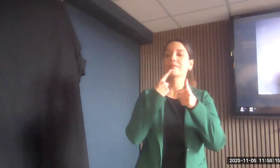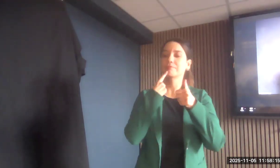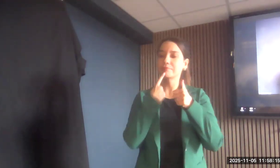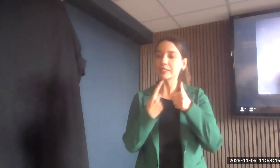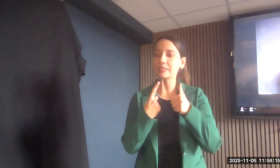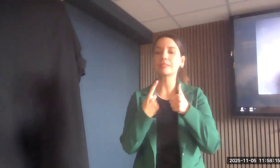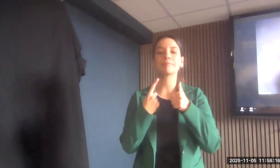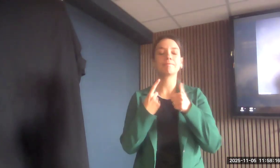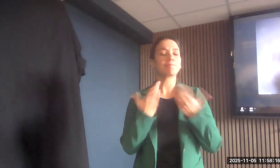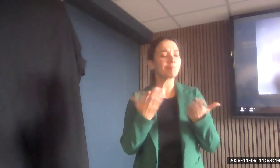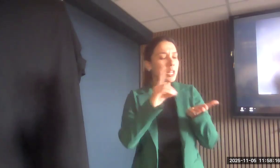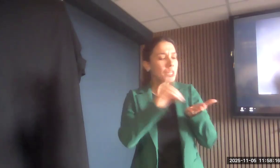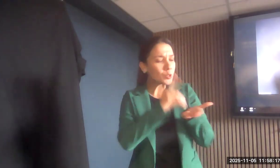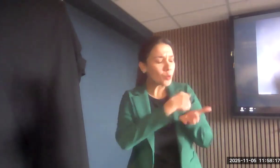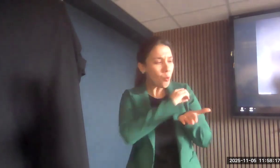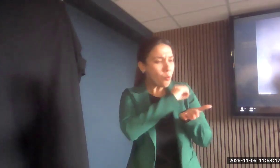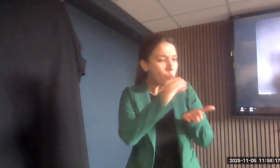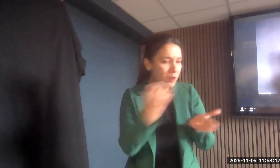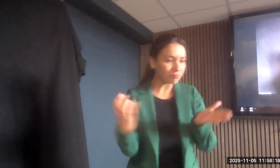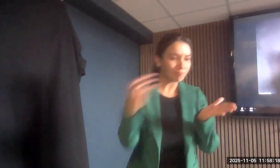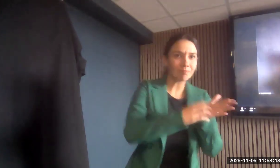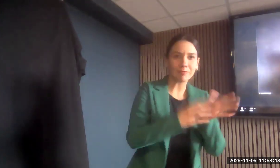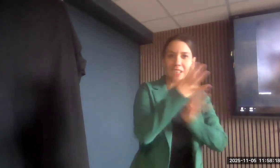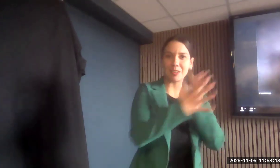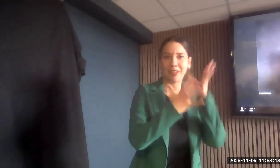Okay, so just to go back to the first question there.